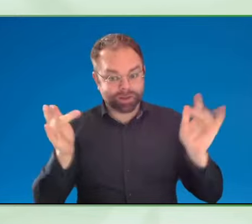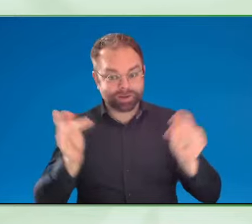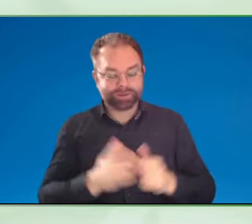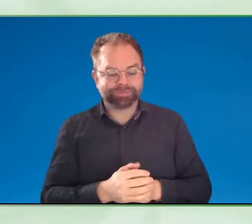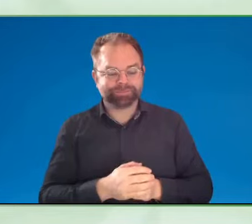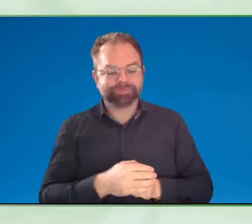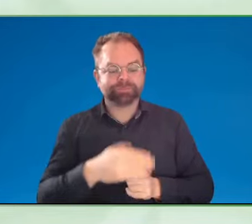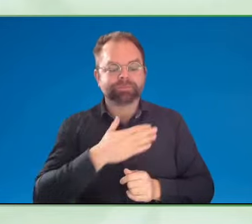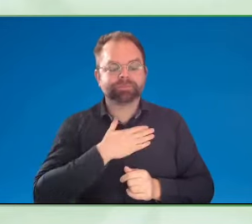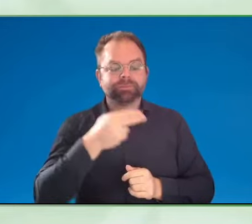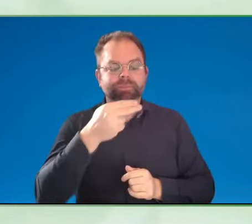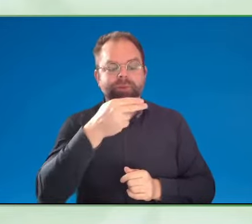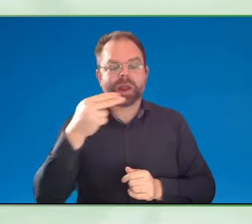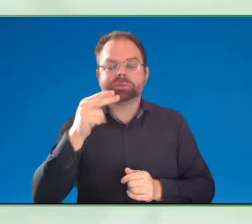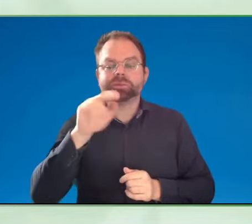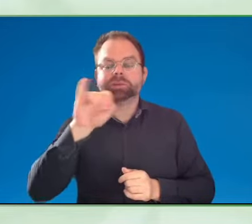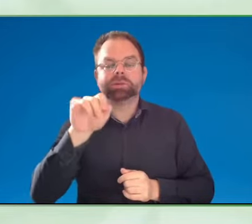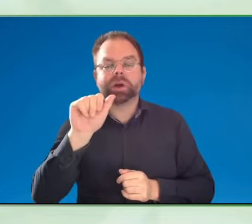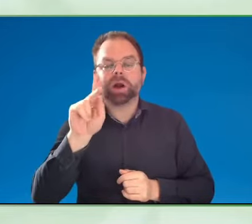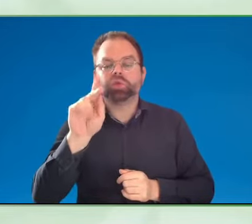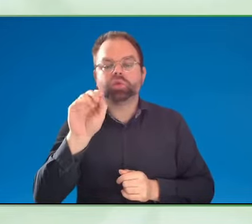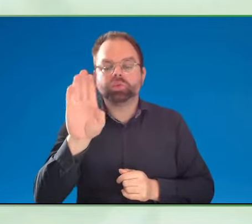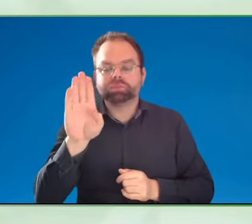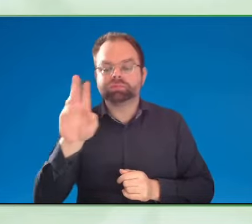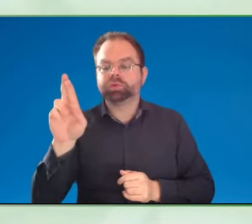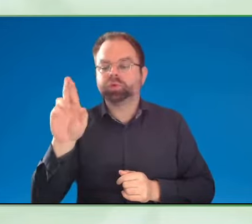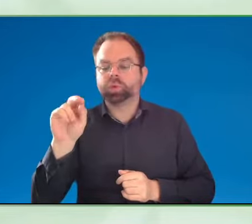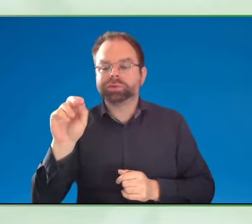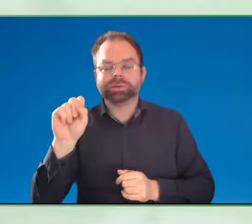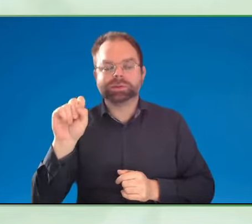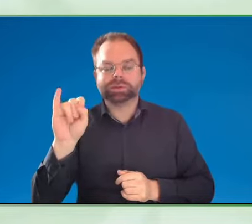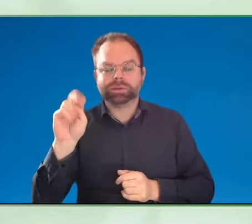And welcome to our little fireside chat. I want to tell you something.